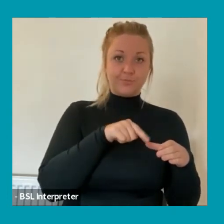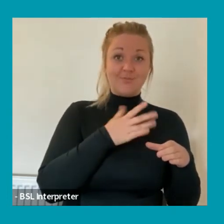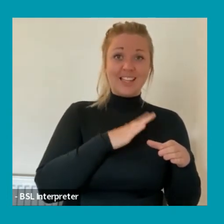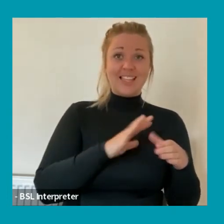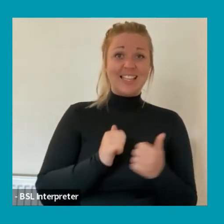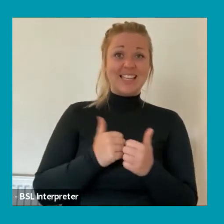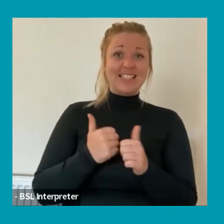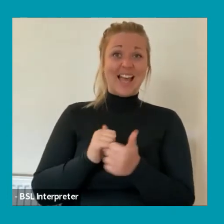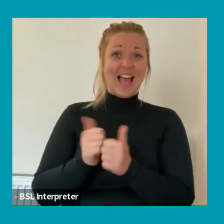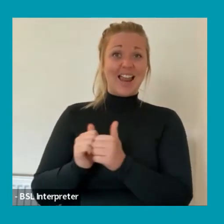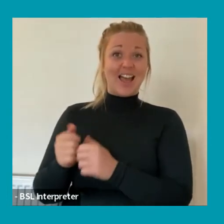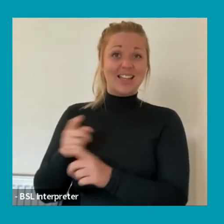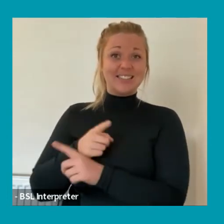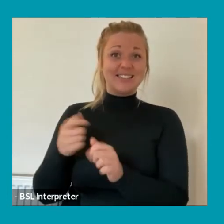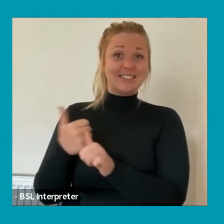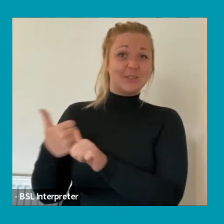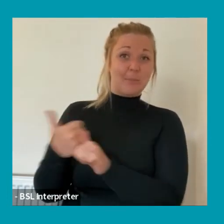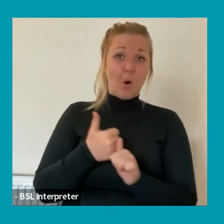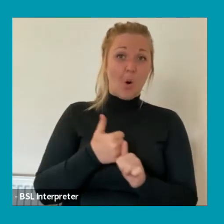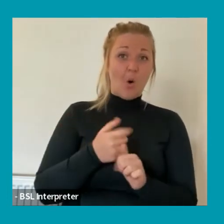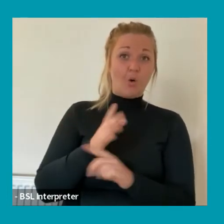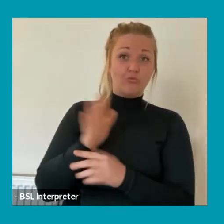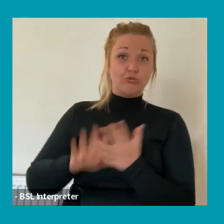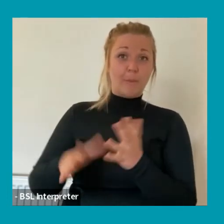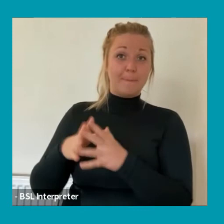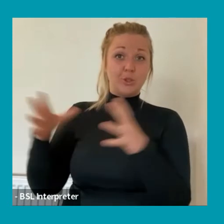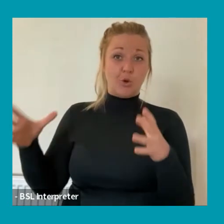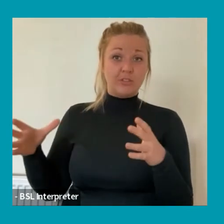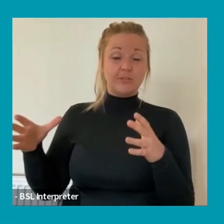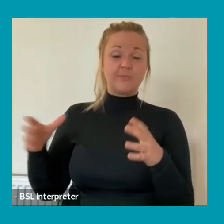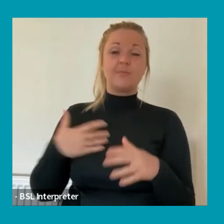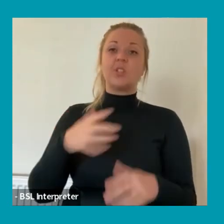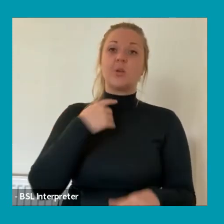It is not just, so actually saying to the Black workers group.